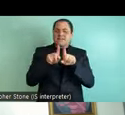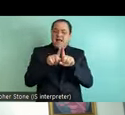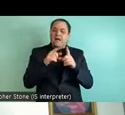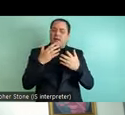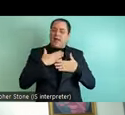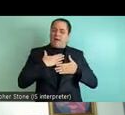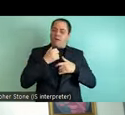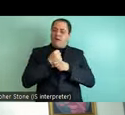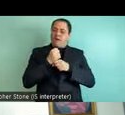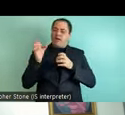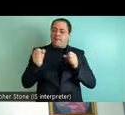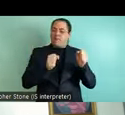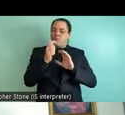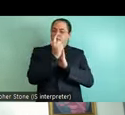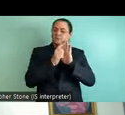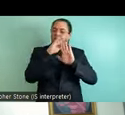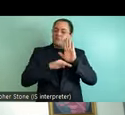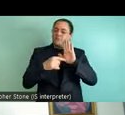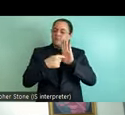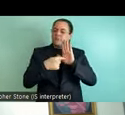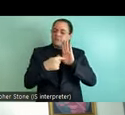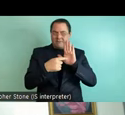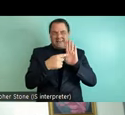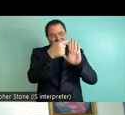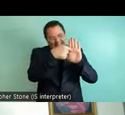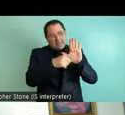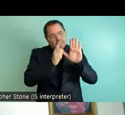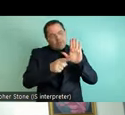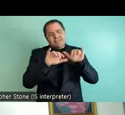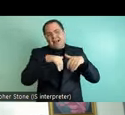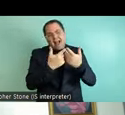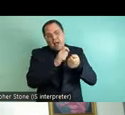in the Nigerian Disability Act. 11:53:23 We facilitate the somebody john directory